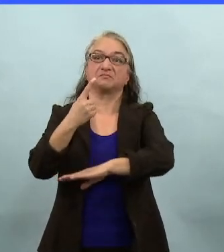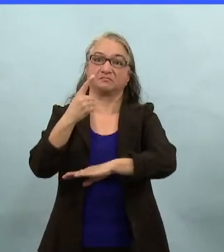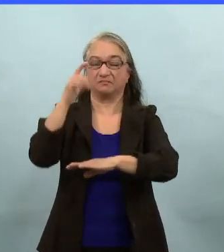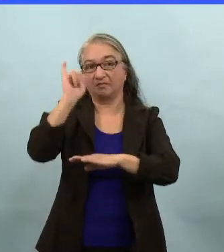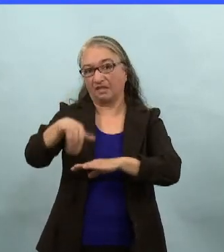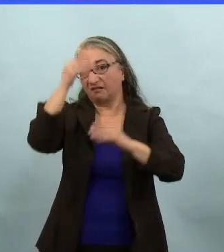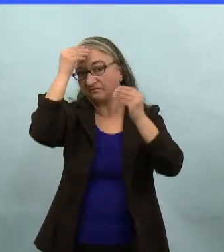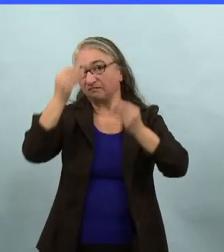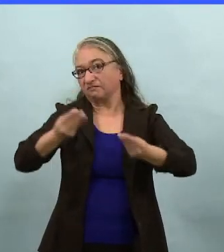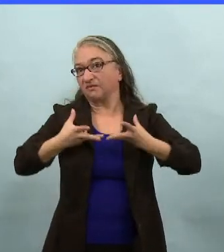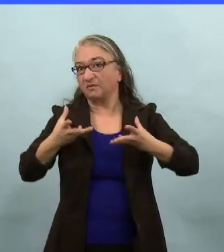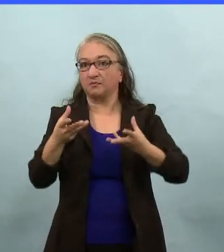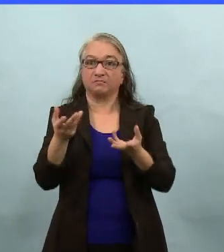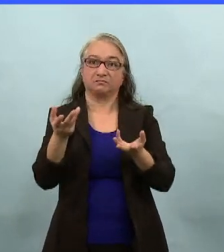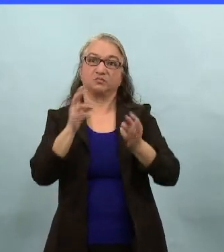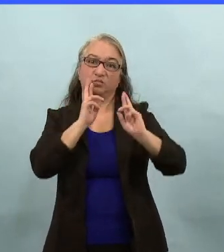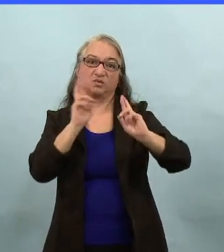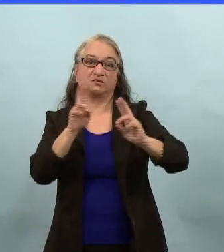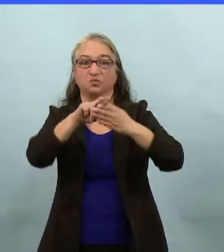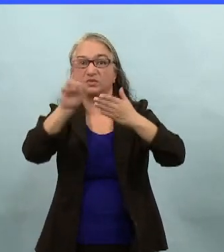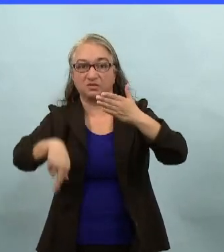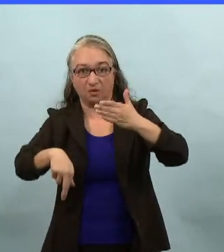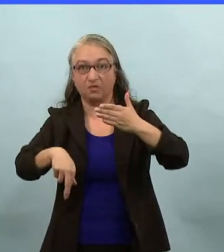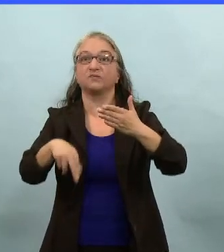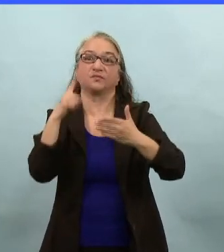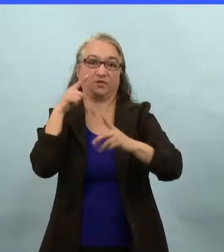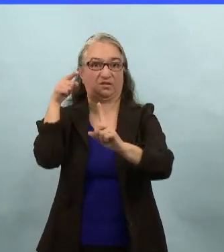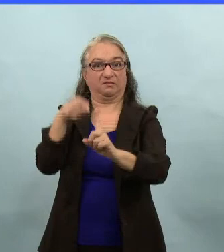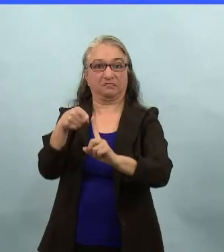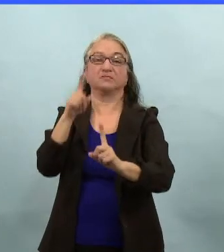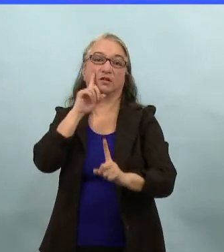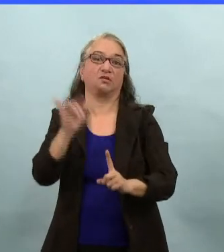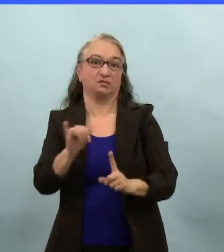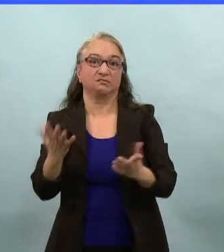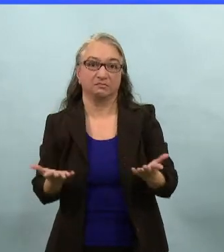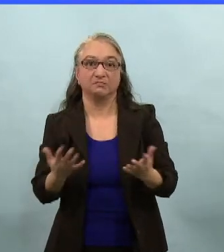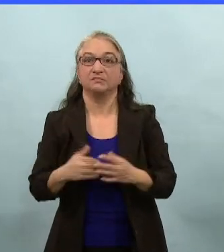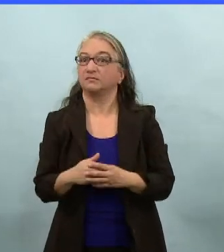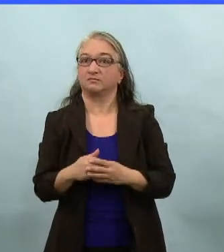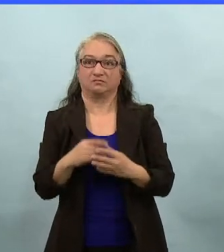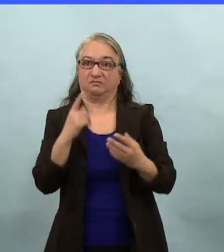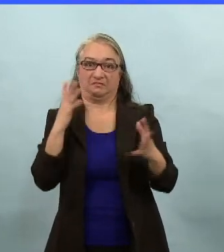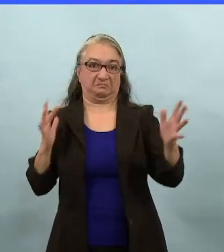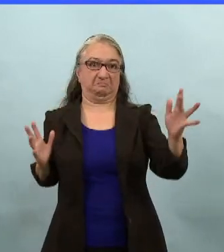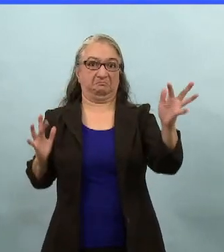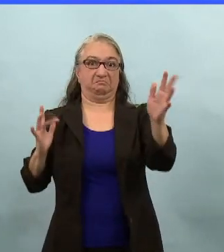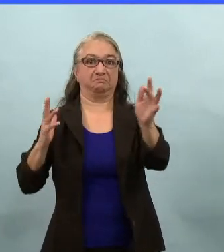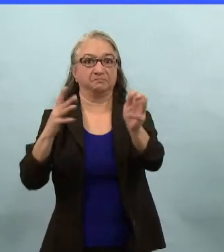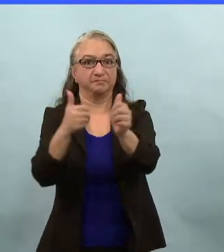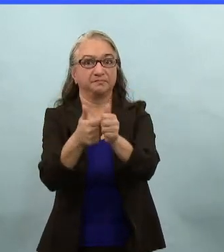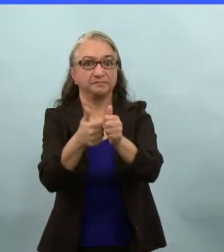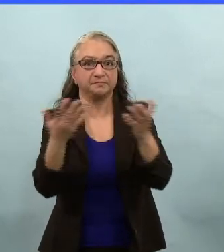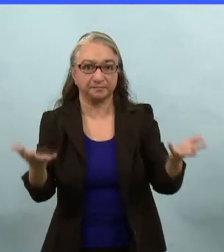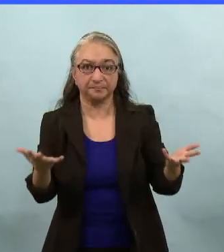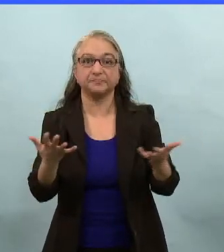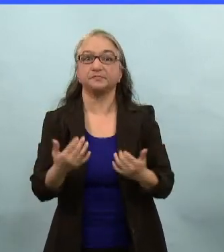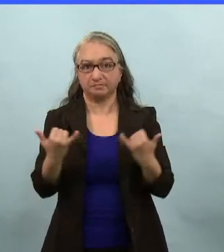is that the individuals access their tests um and and and do the testing and if they feel that